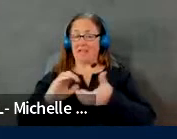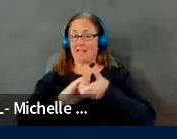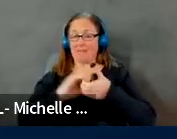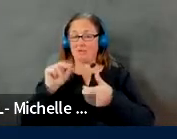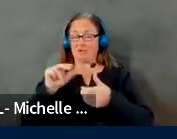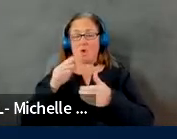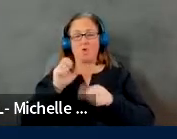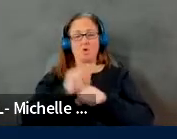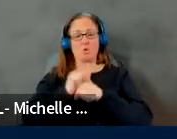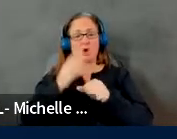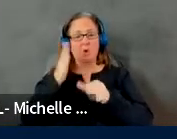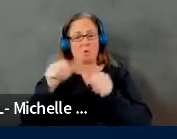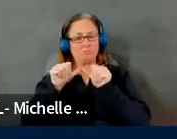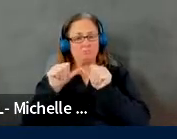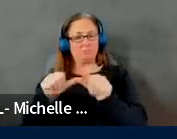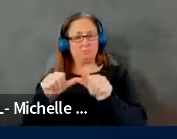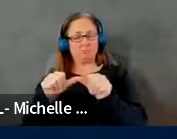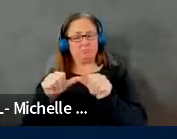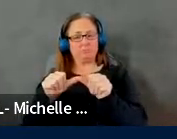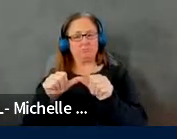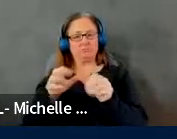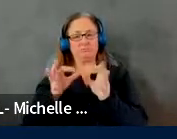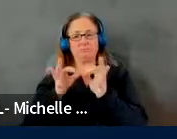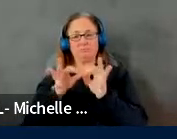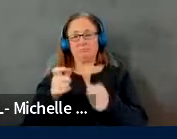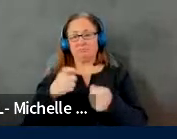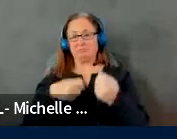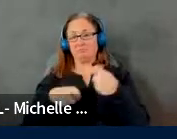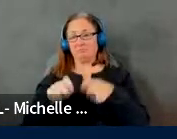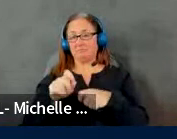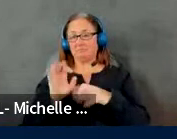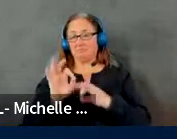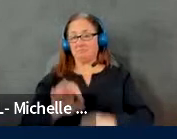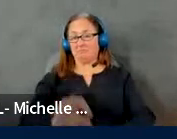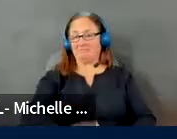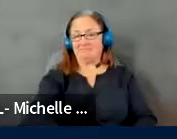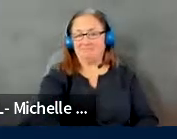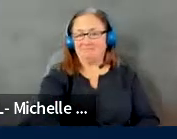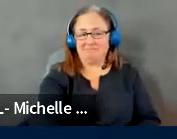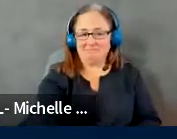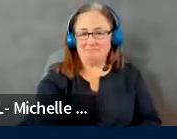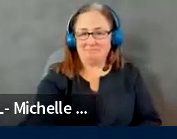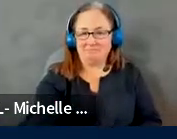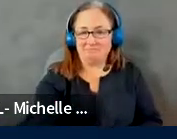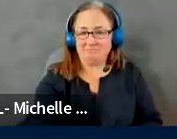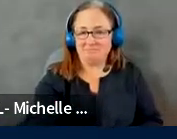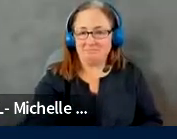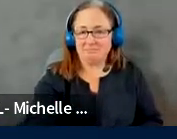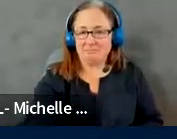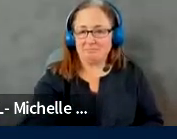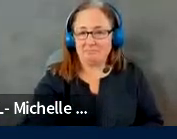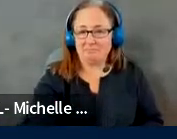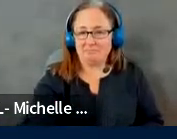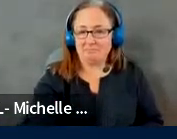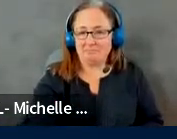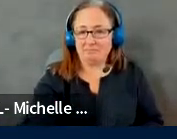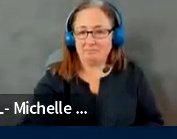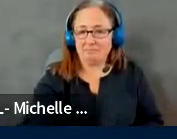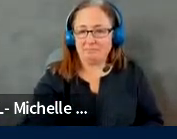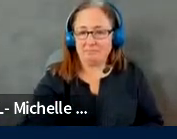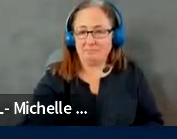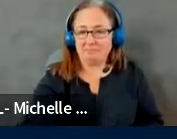going to continue, and there may be a need for us to adjust some of our goals. As this